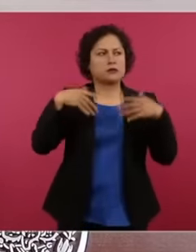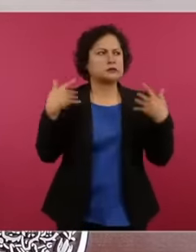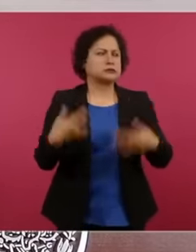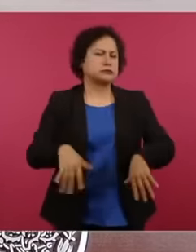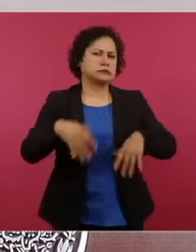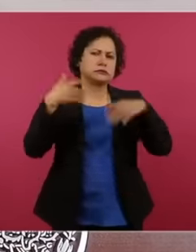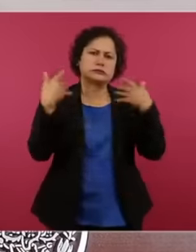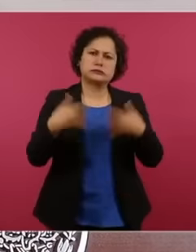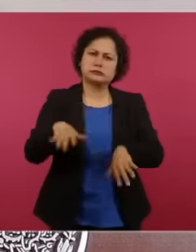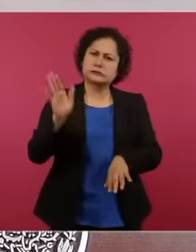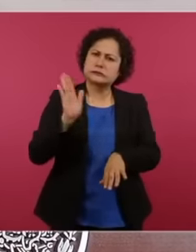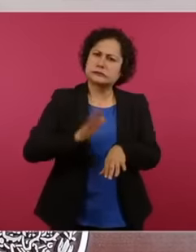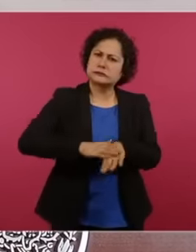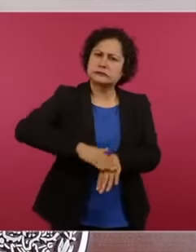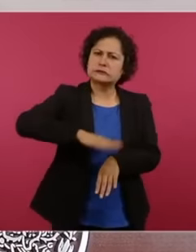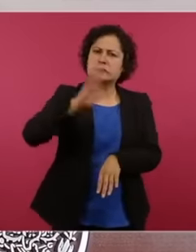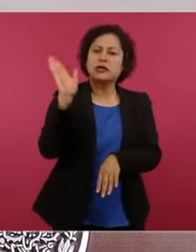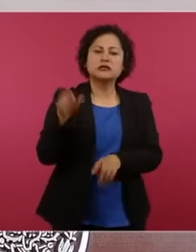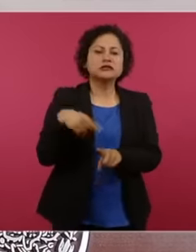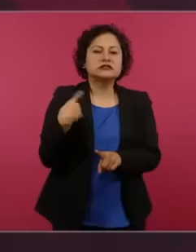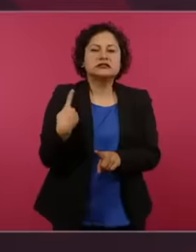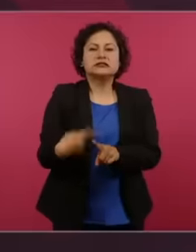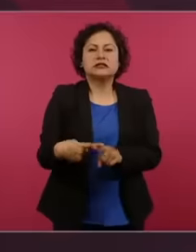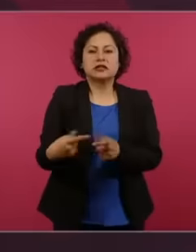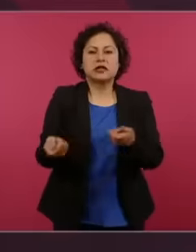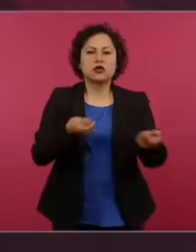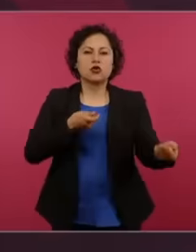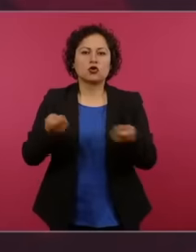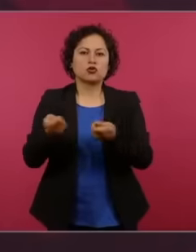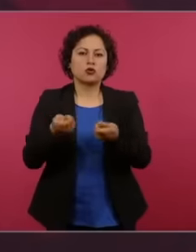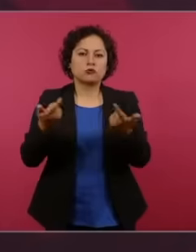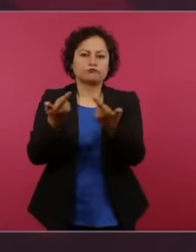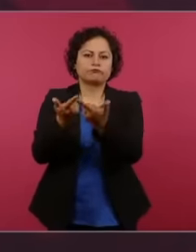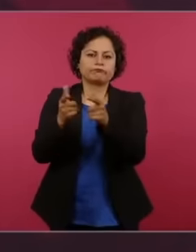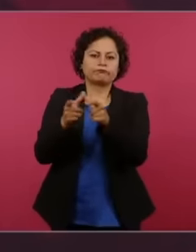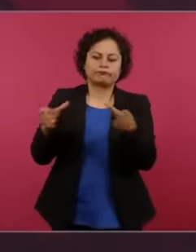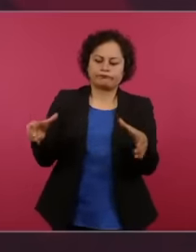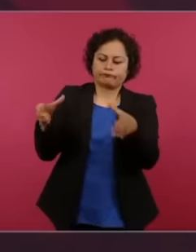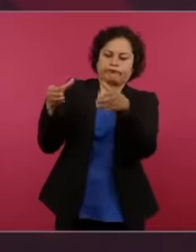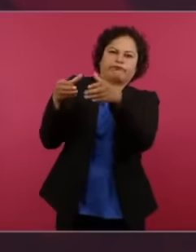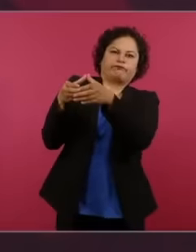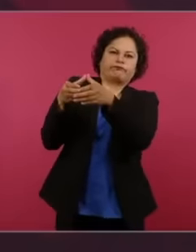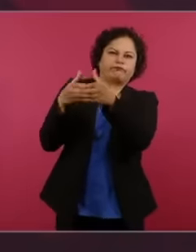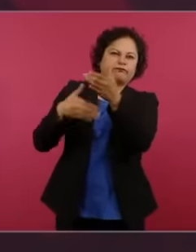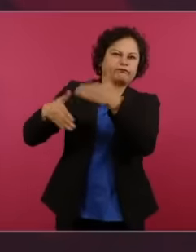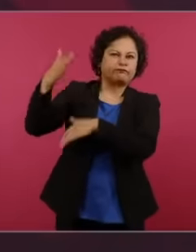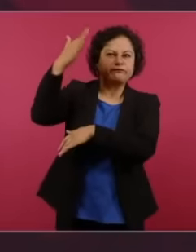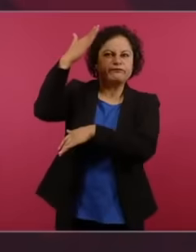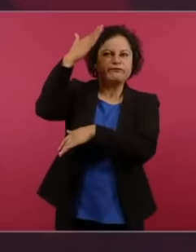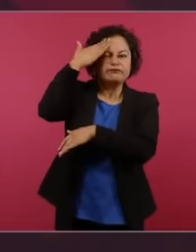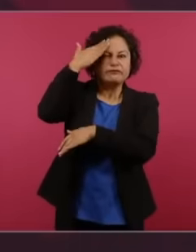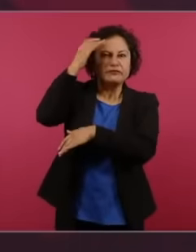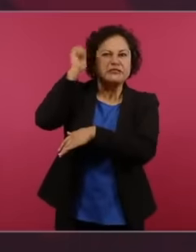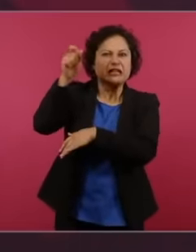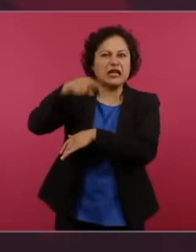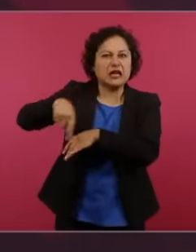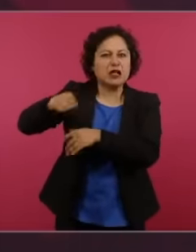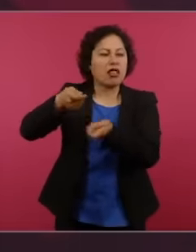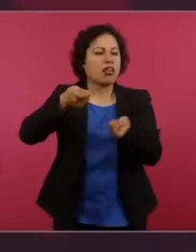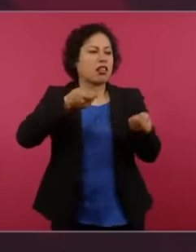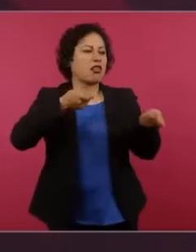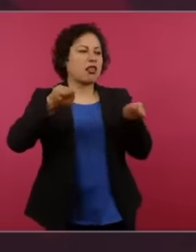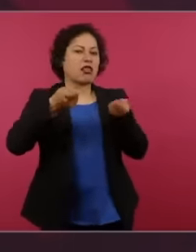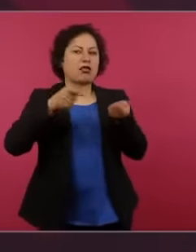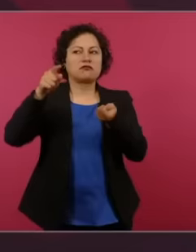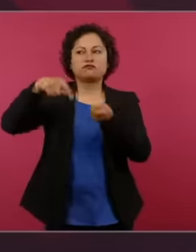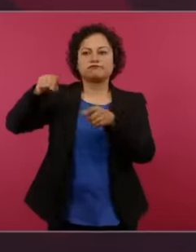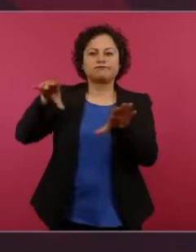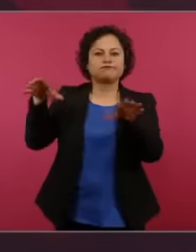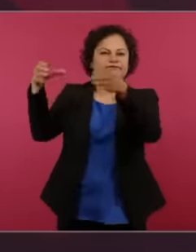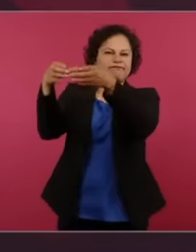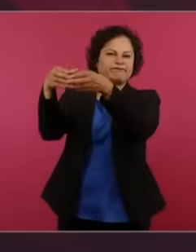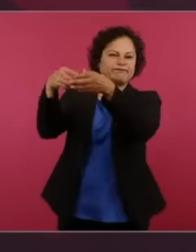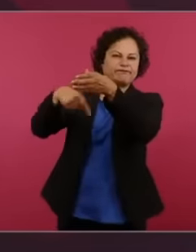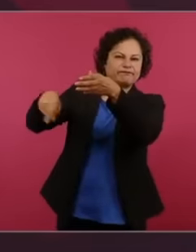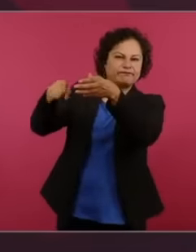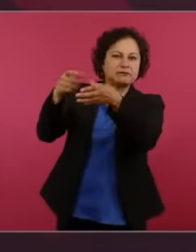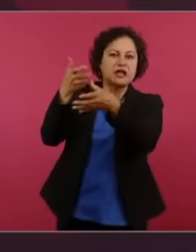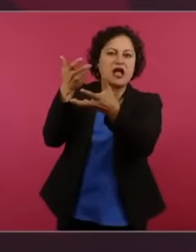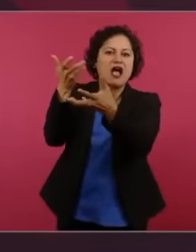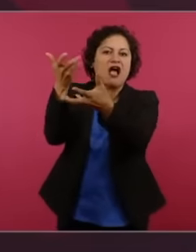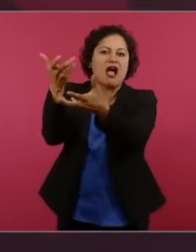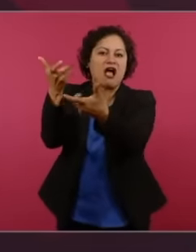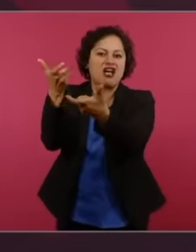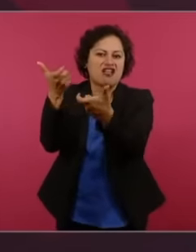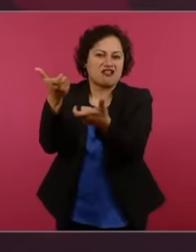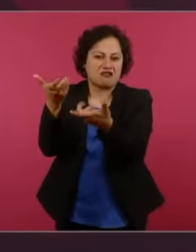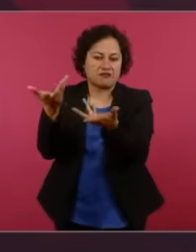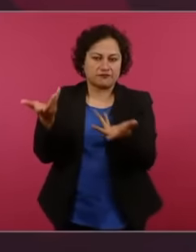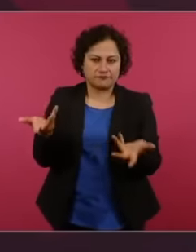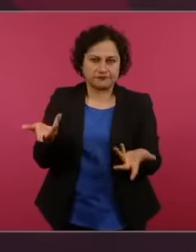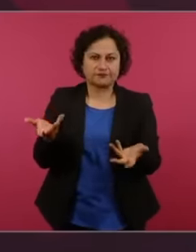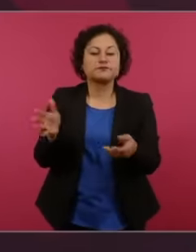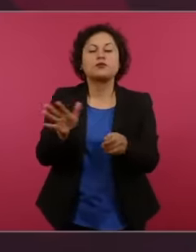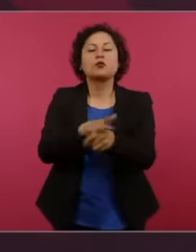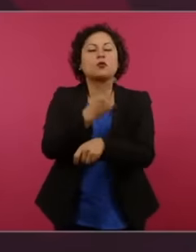money because before it was said journalism has to be as